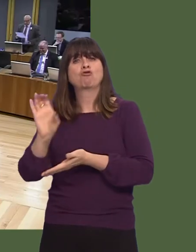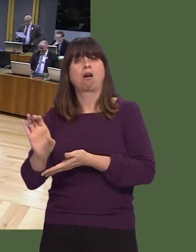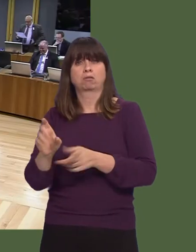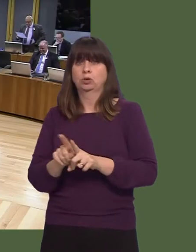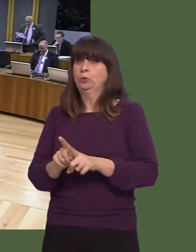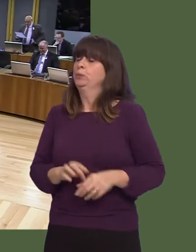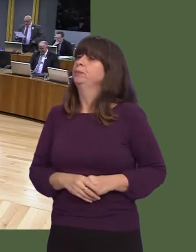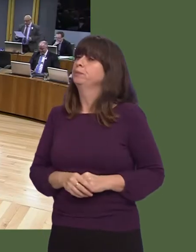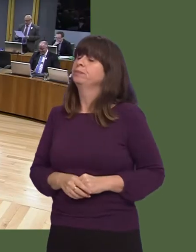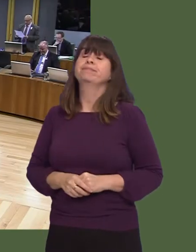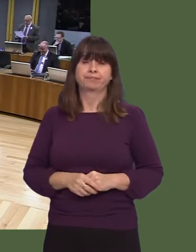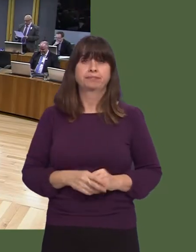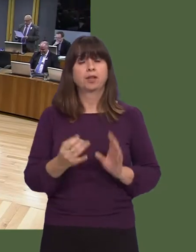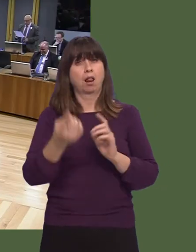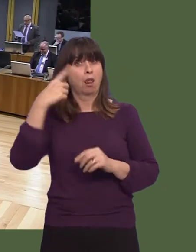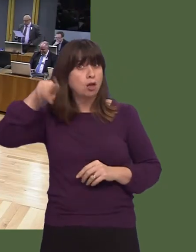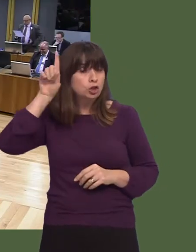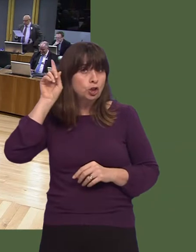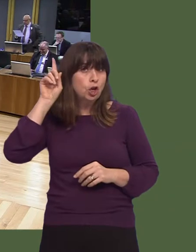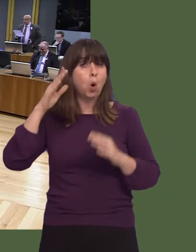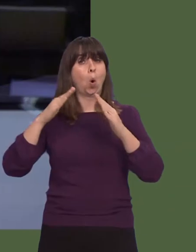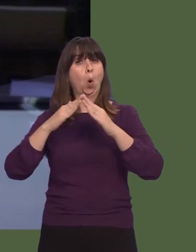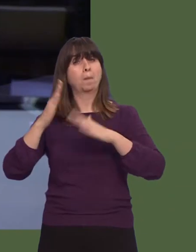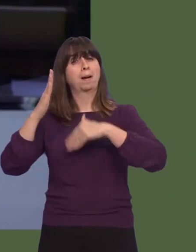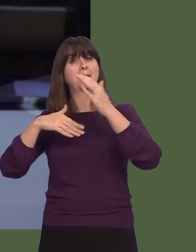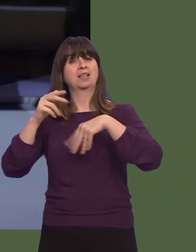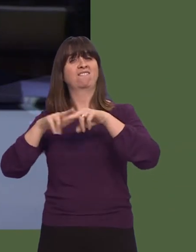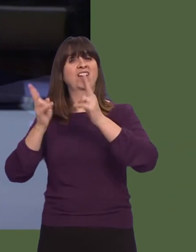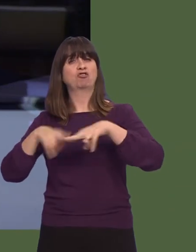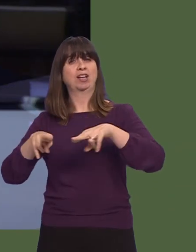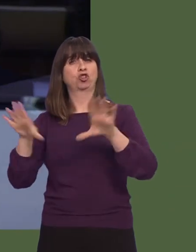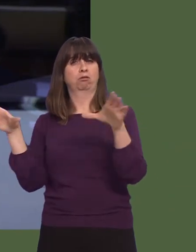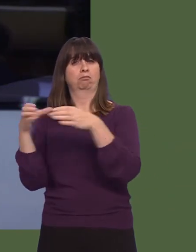much for that answer, Minister. Last year, the Home Builders Federation stated that poor